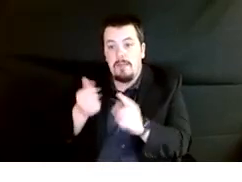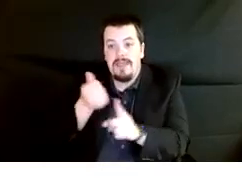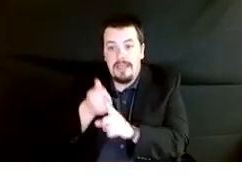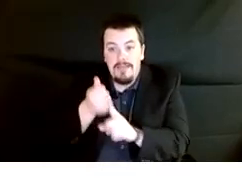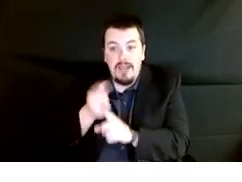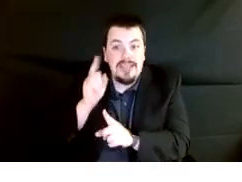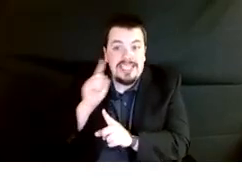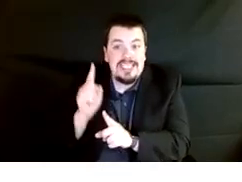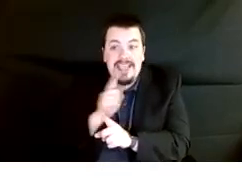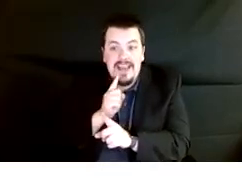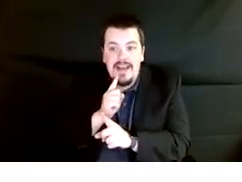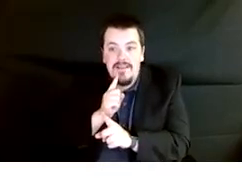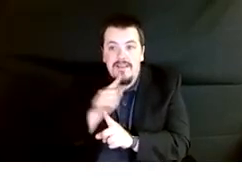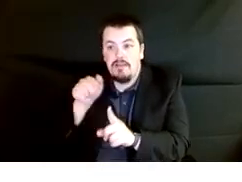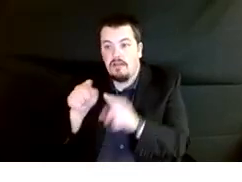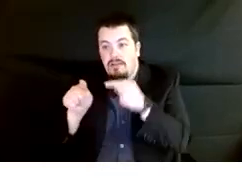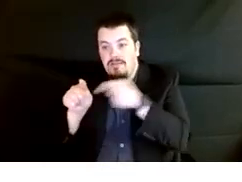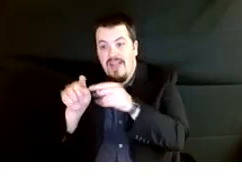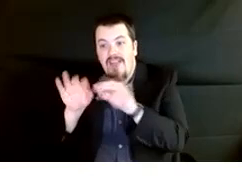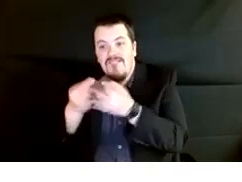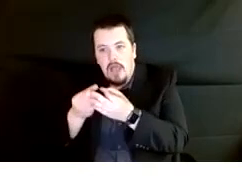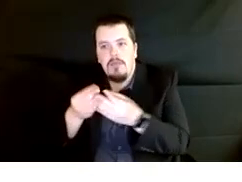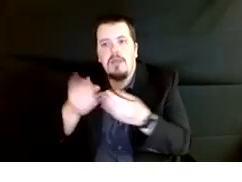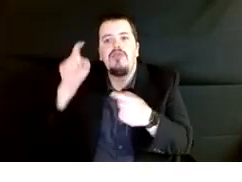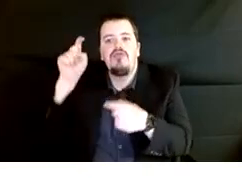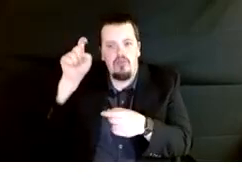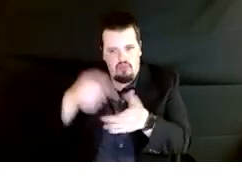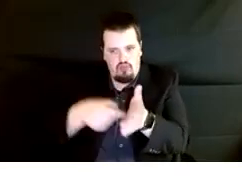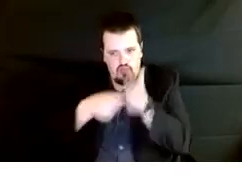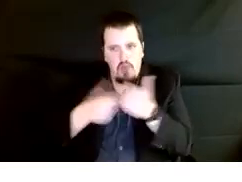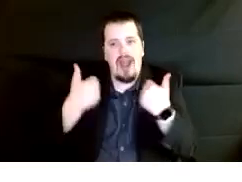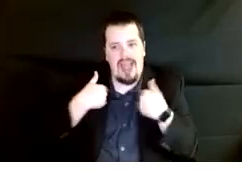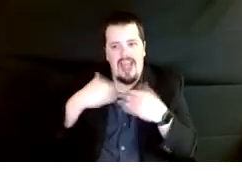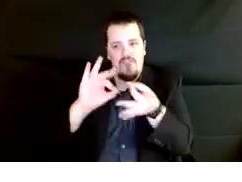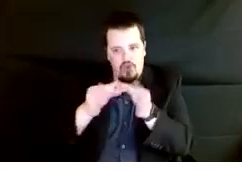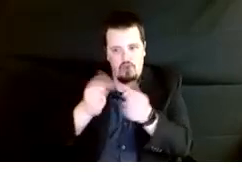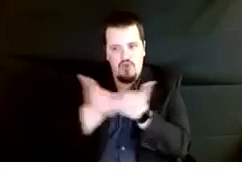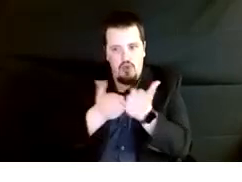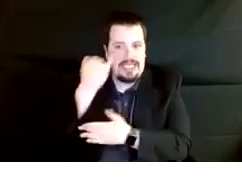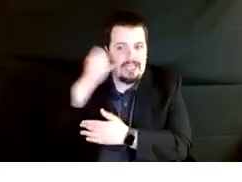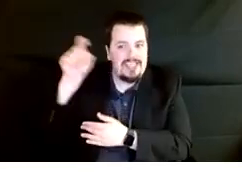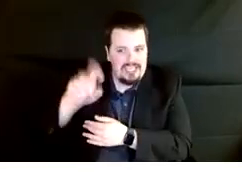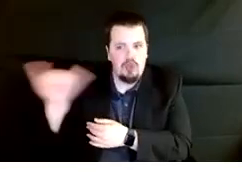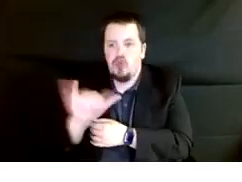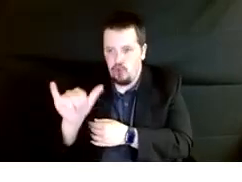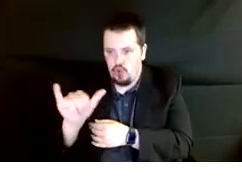that person is also able to access interpreter services if needed ....yes that that is correct and